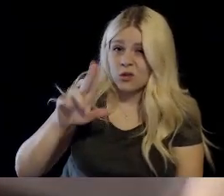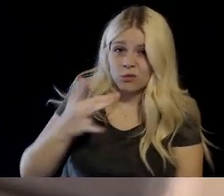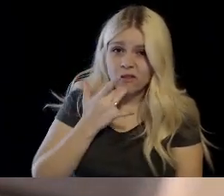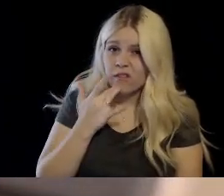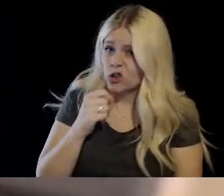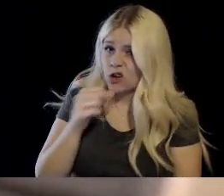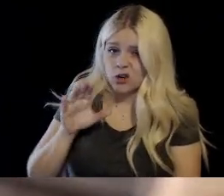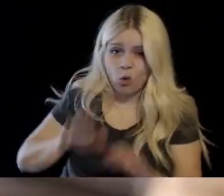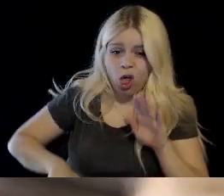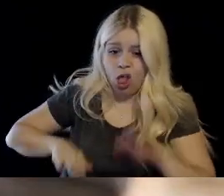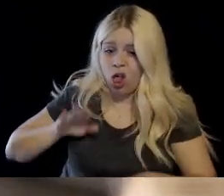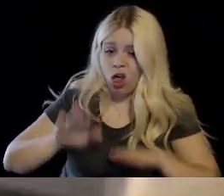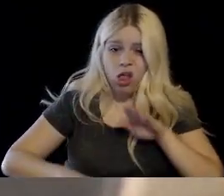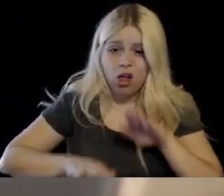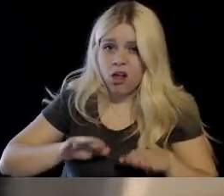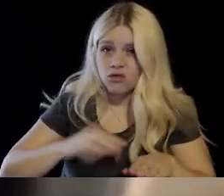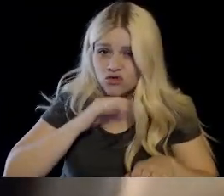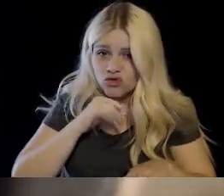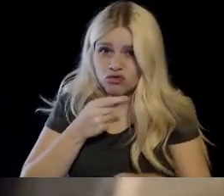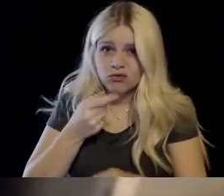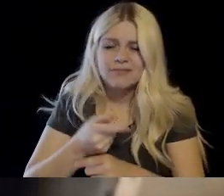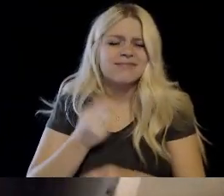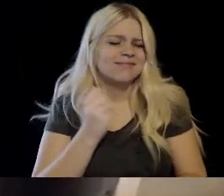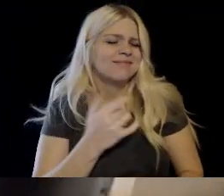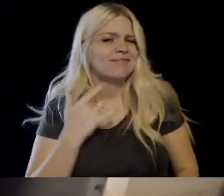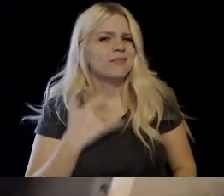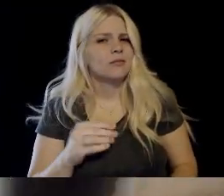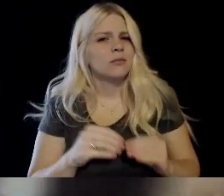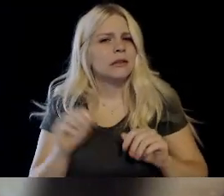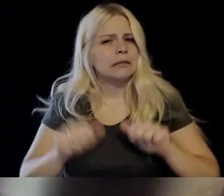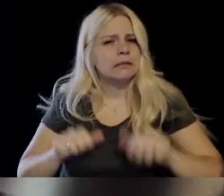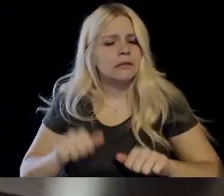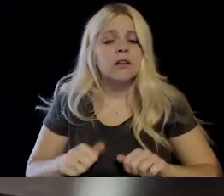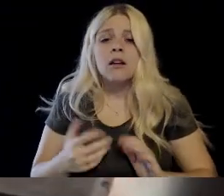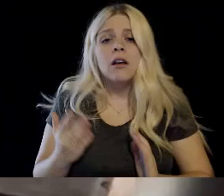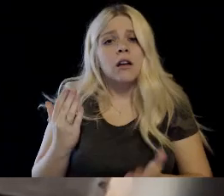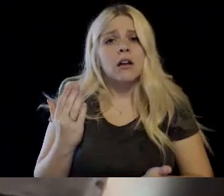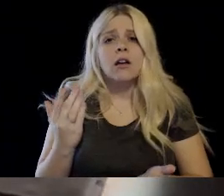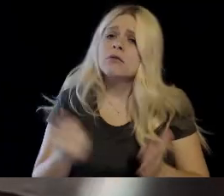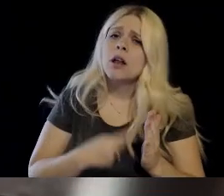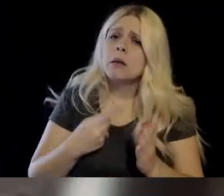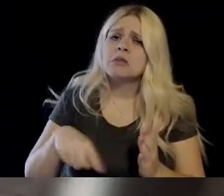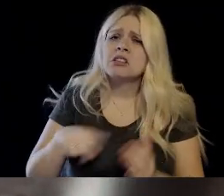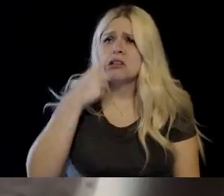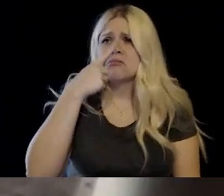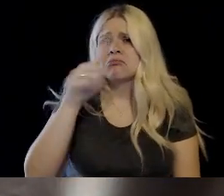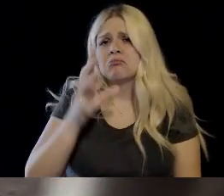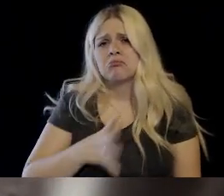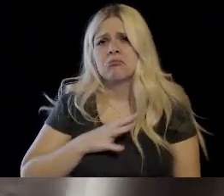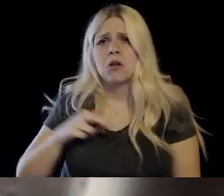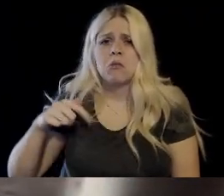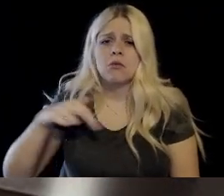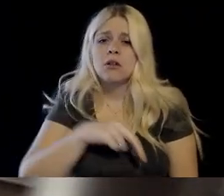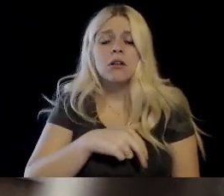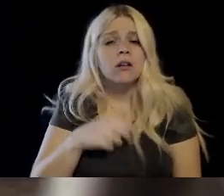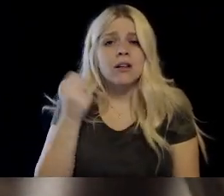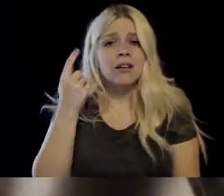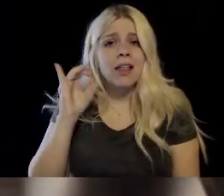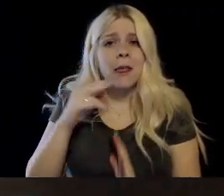Joanne: Yeah, she's a little bit more hesitant. But, you know, they have their days where they don't really mind. And it's not like this paint is dangerous, by any means. And